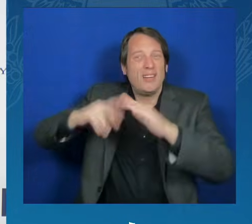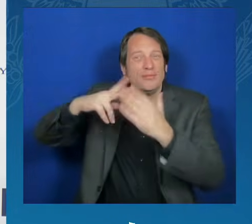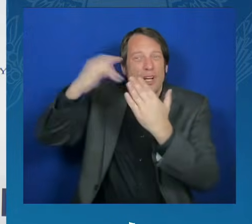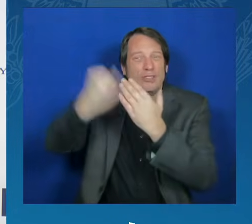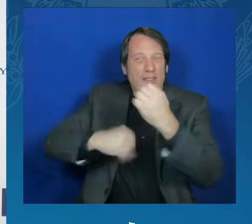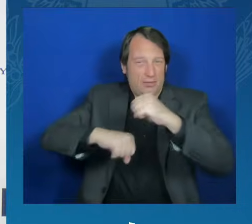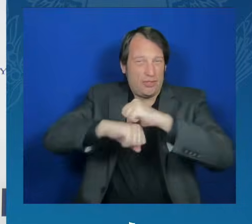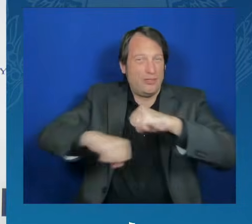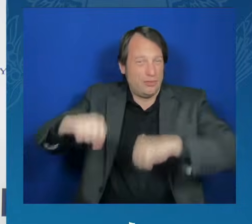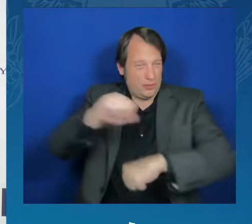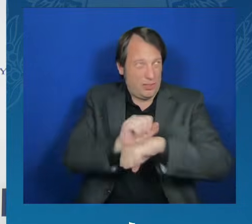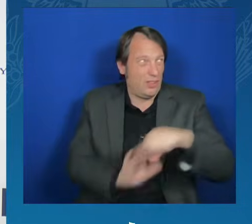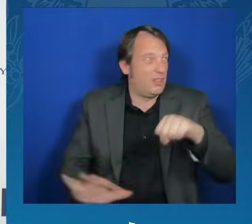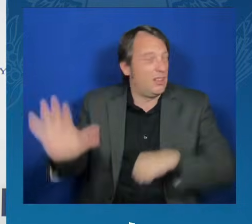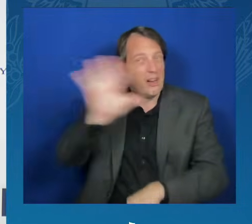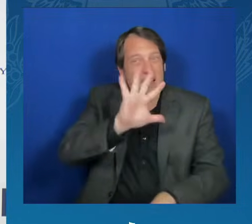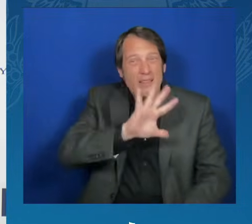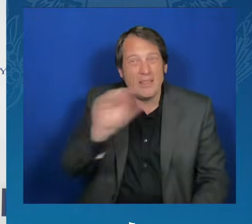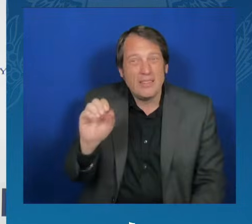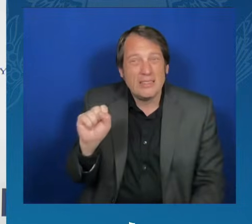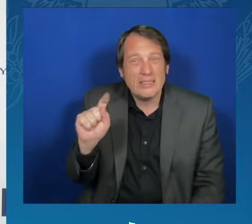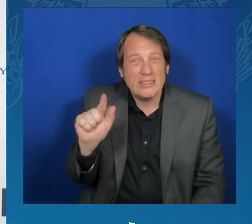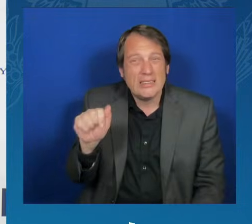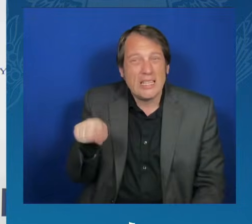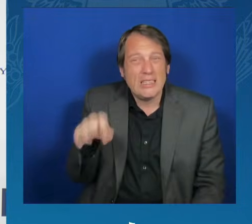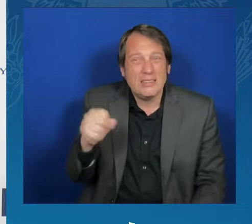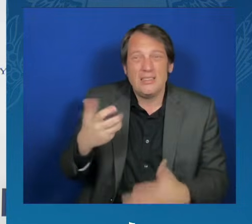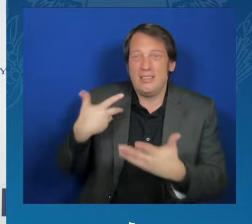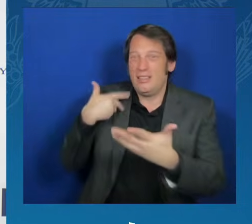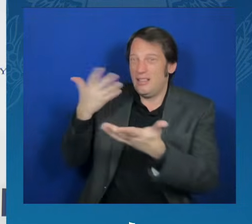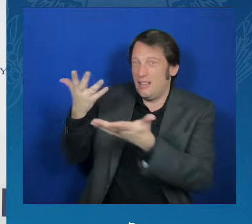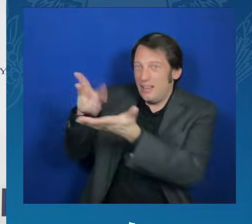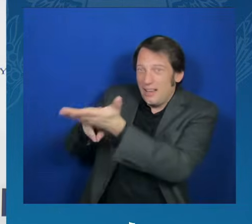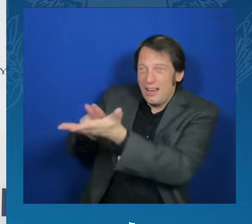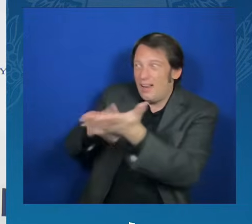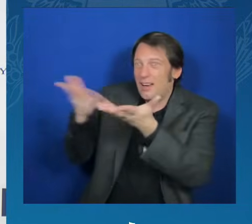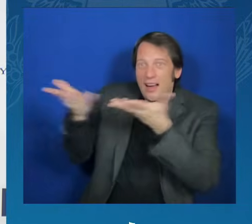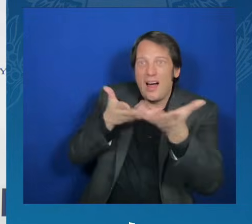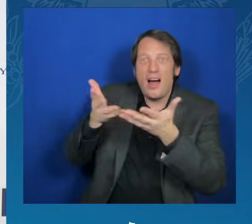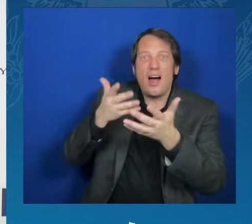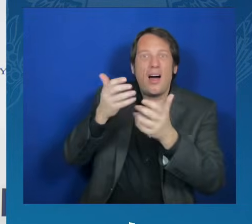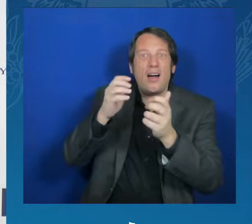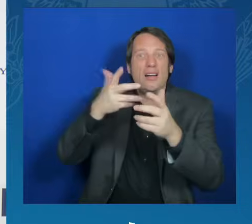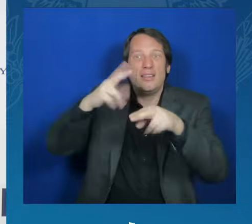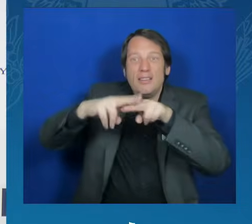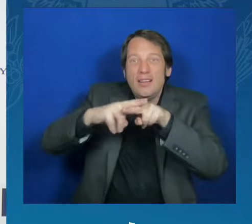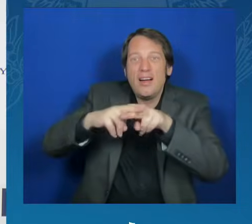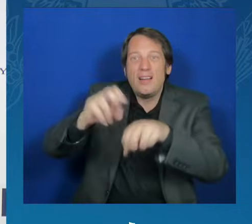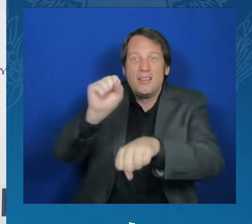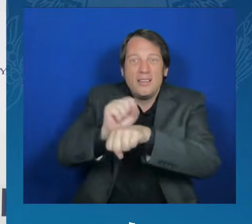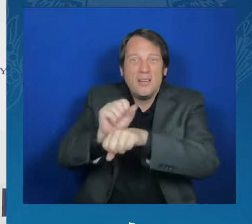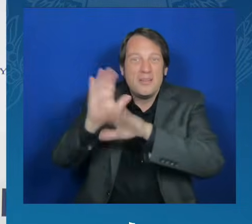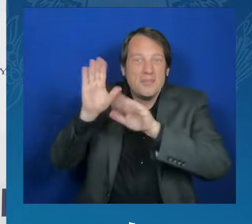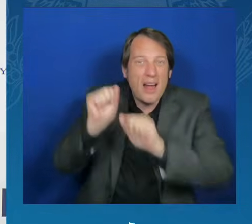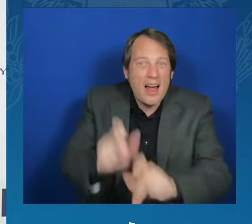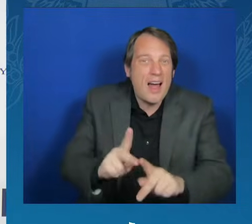and enable the future of technology. And we have invested $1 trillion to address the climate crisis